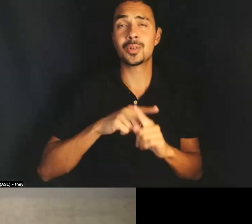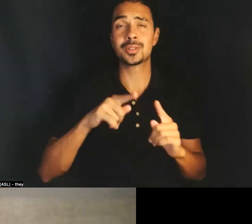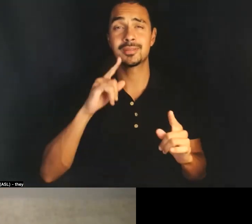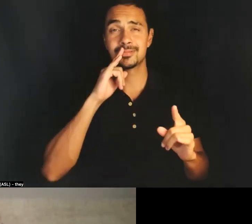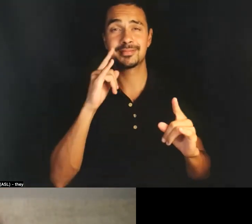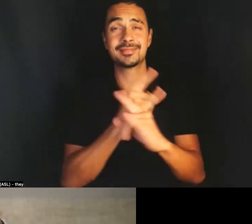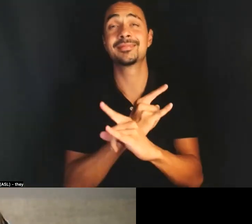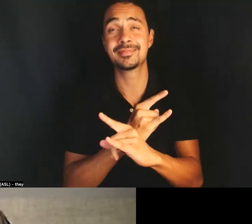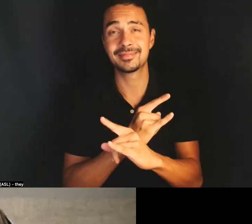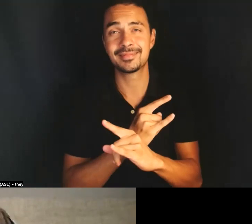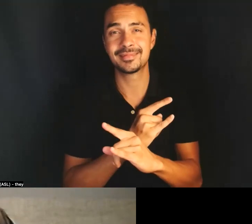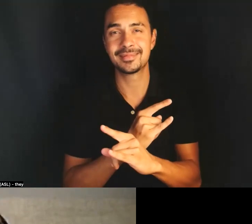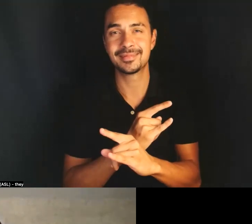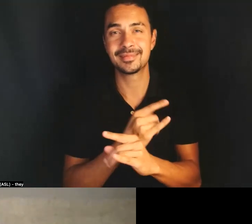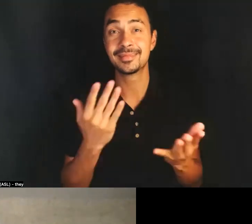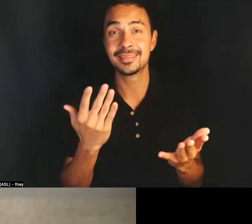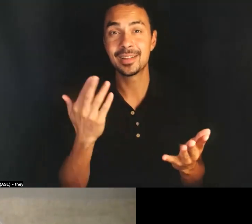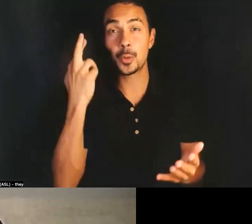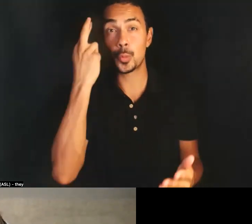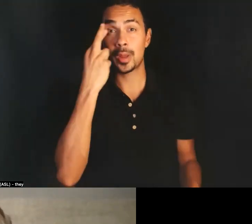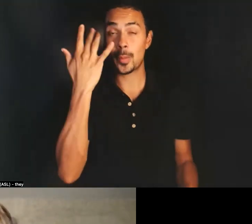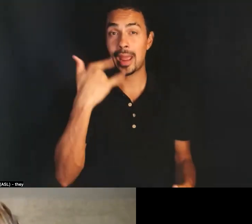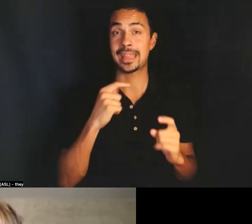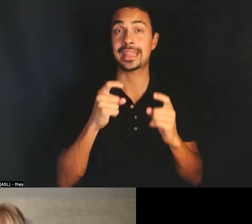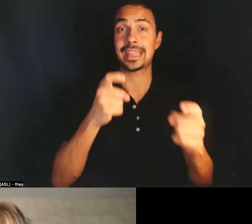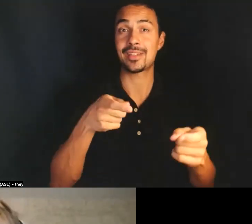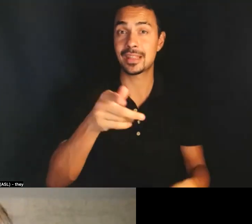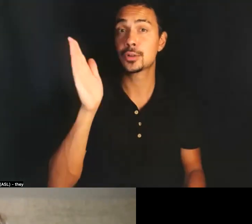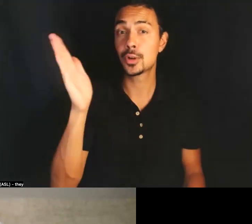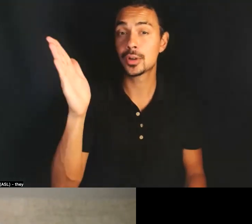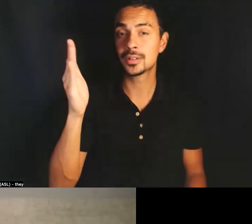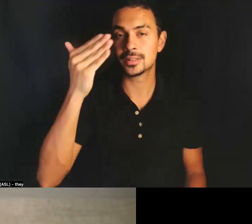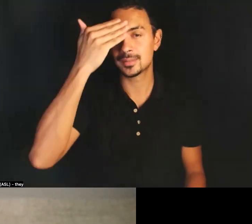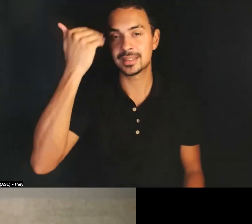everybody! It is really great to be here. It is such a pleasure and it